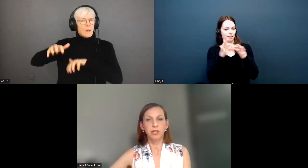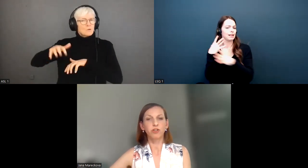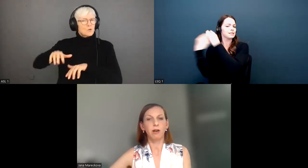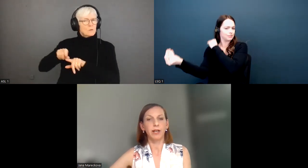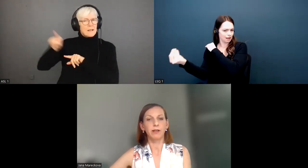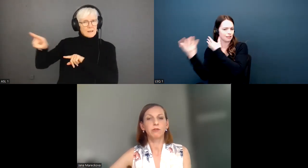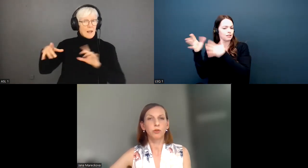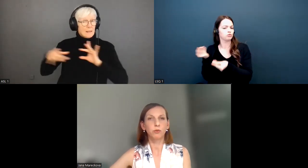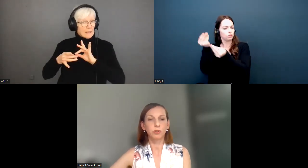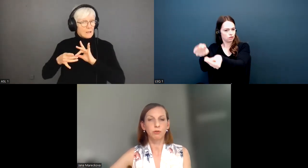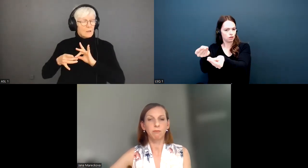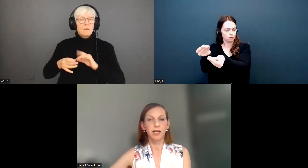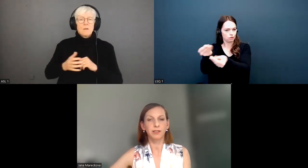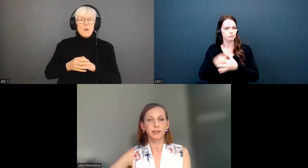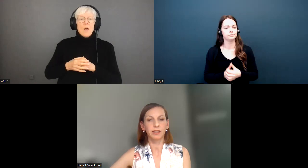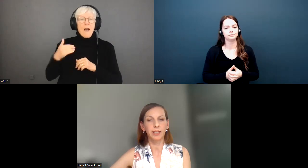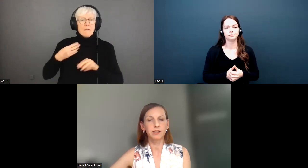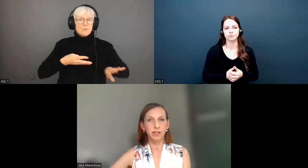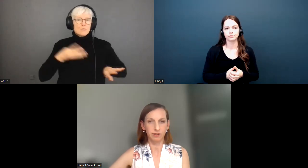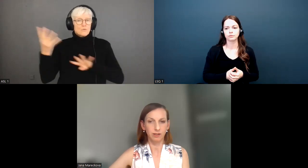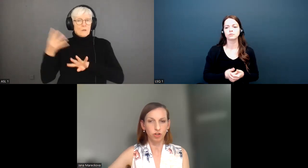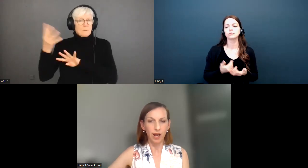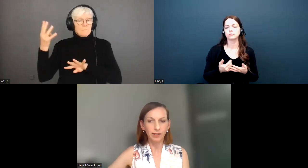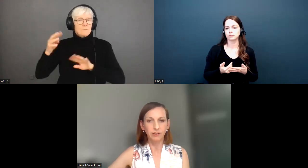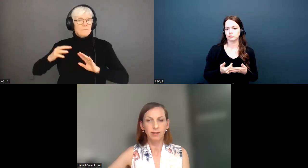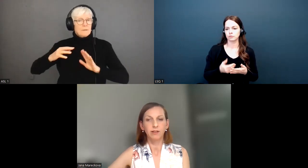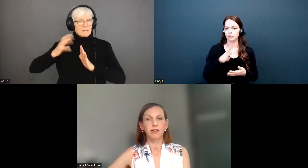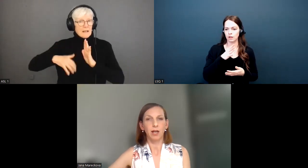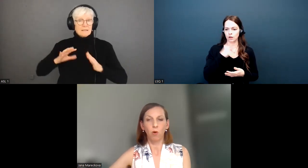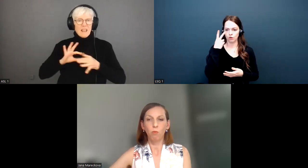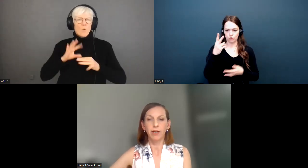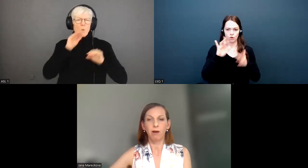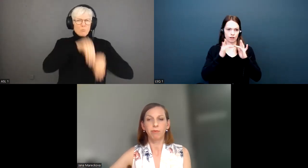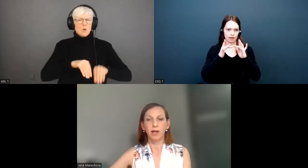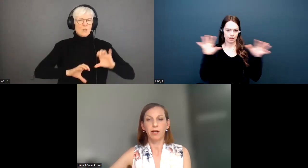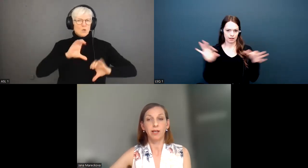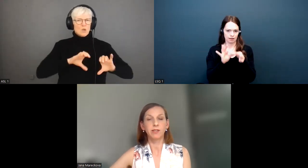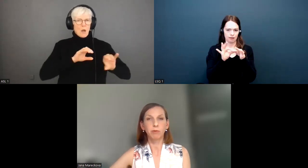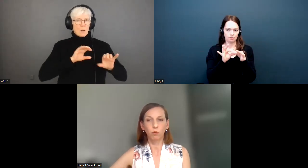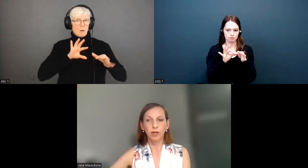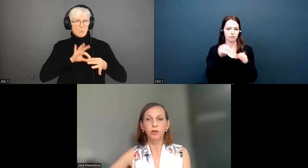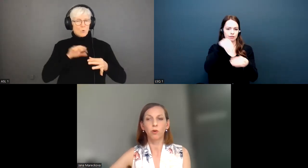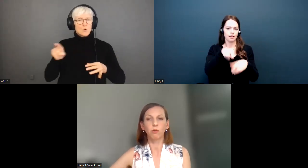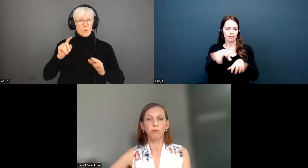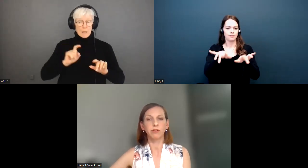be sharing two StreamText links in the chat that will open up a separate window with the